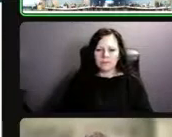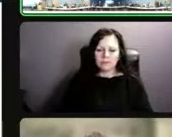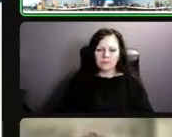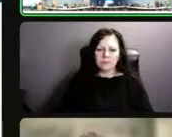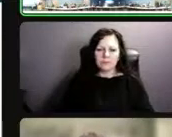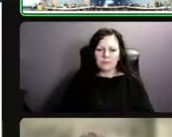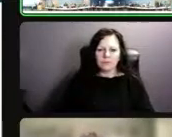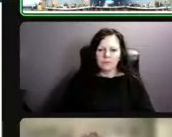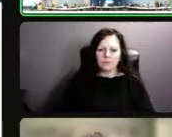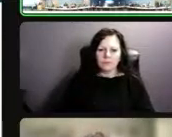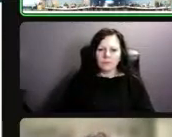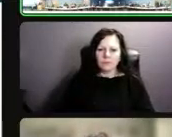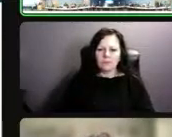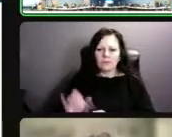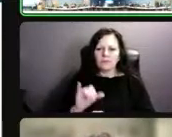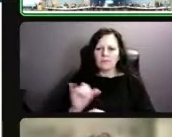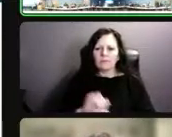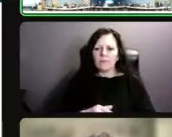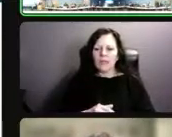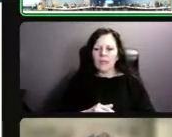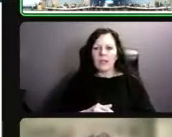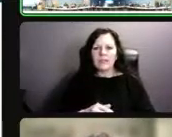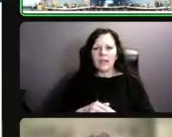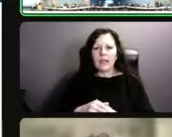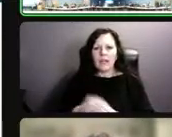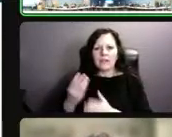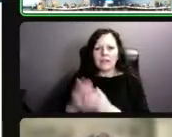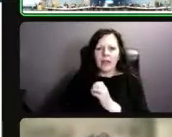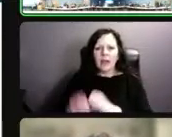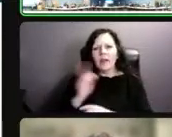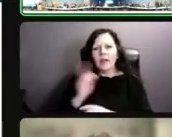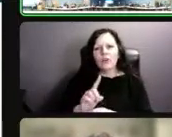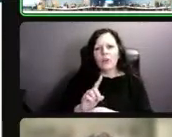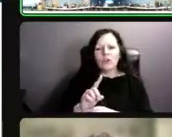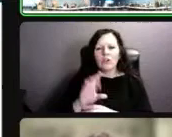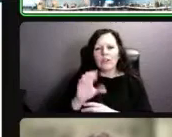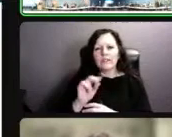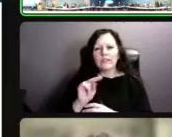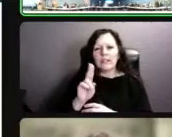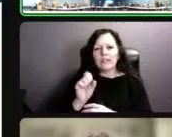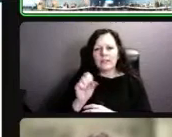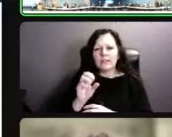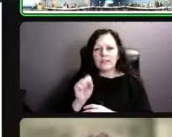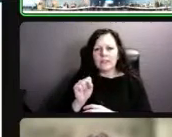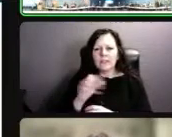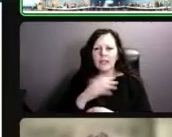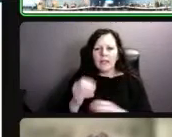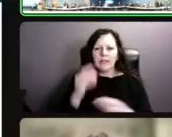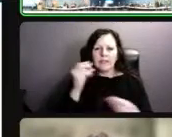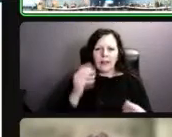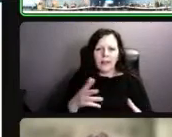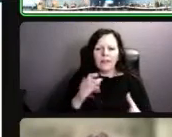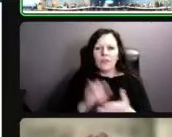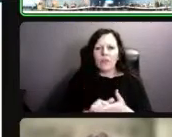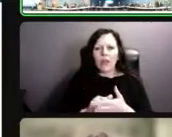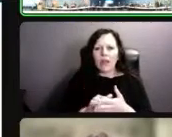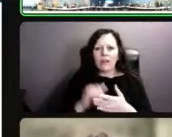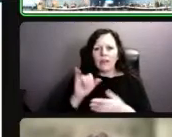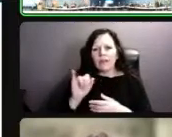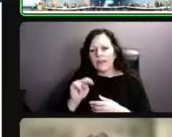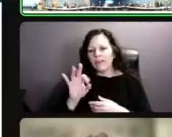HERE WAS THE GROSS WAGES AND